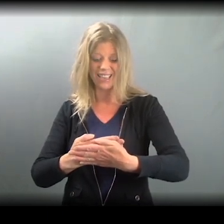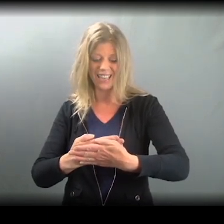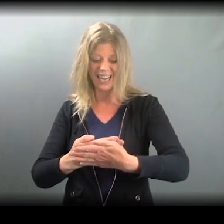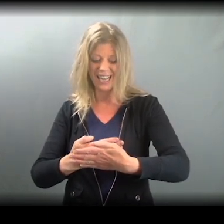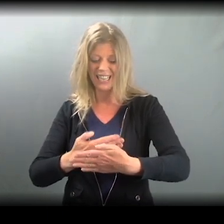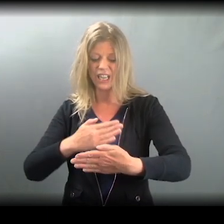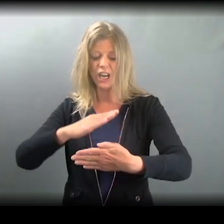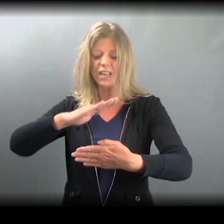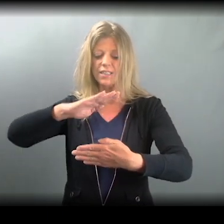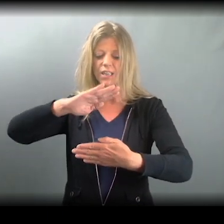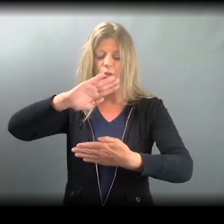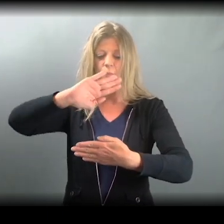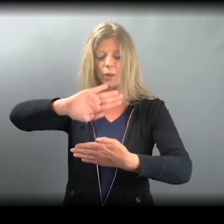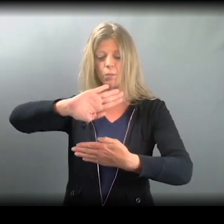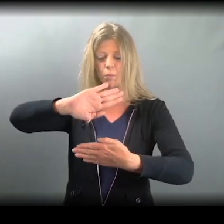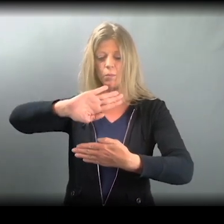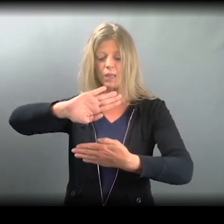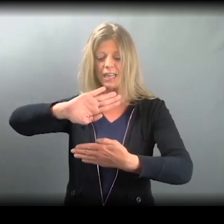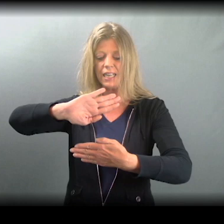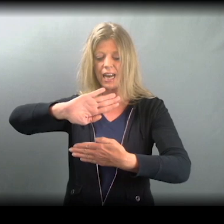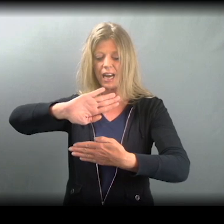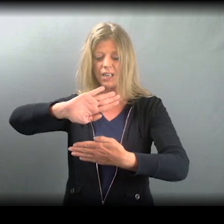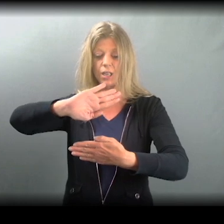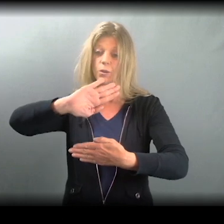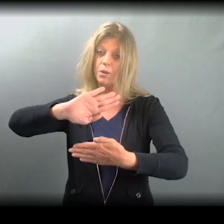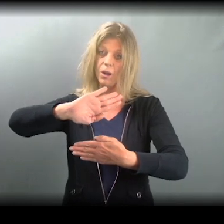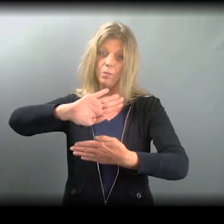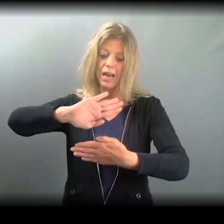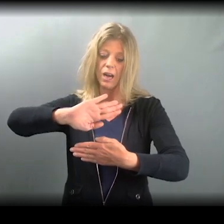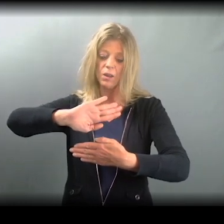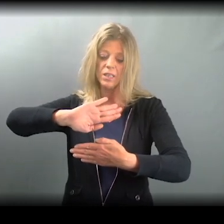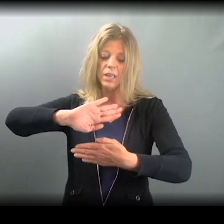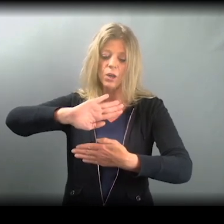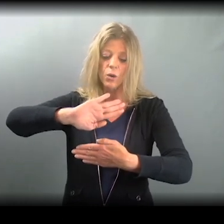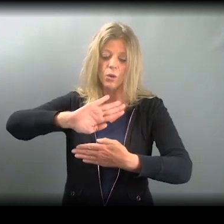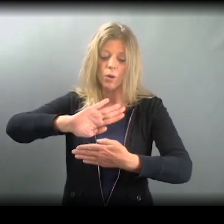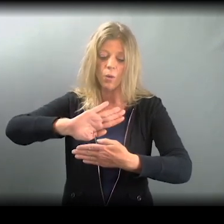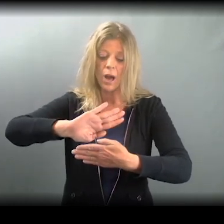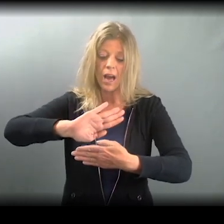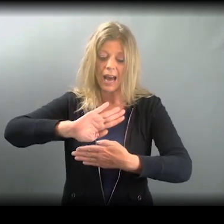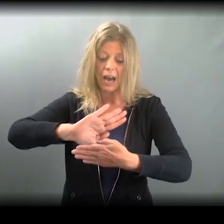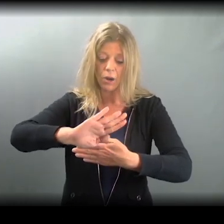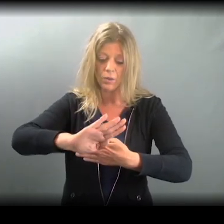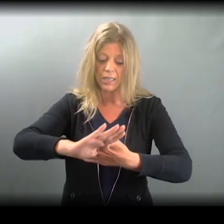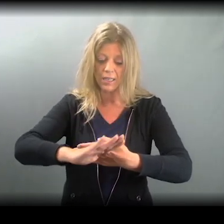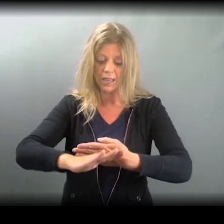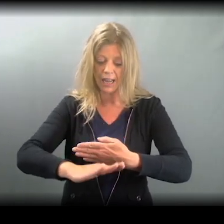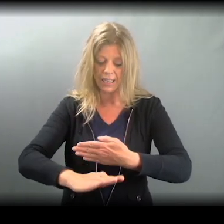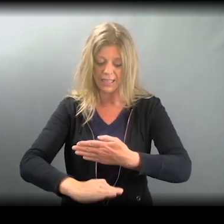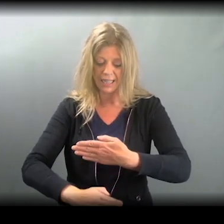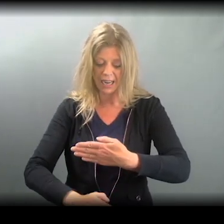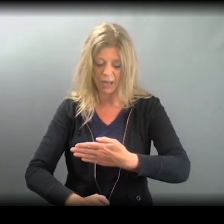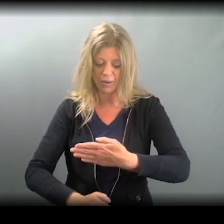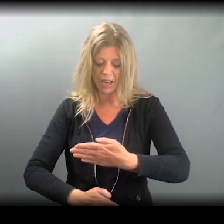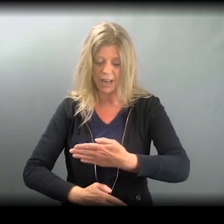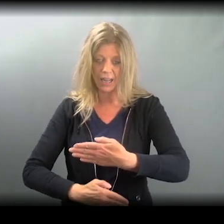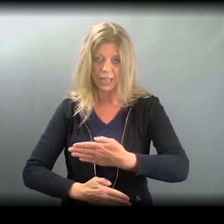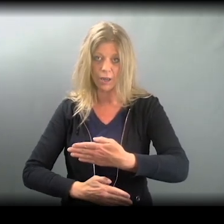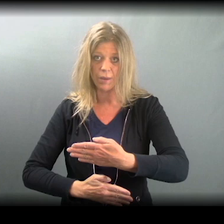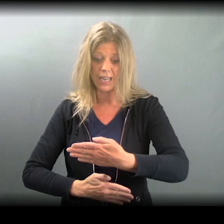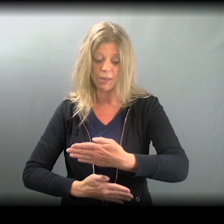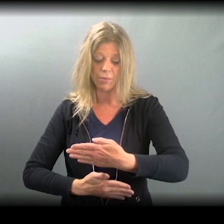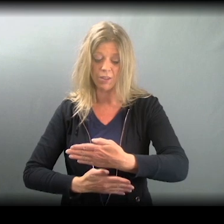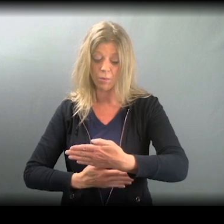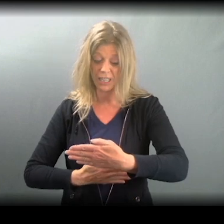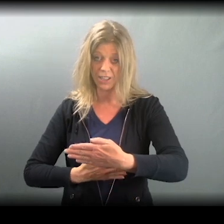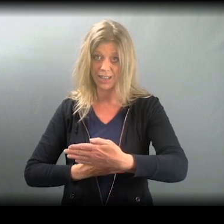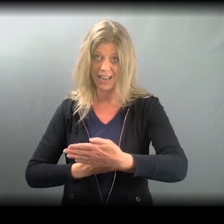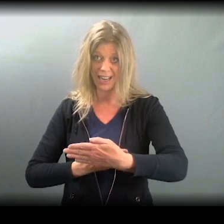at the end. So, lead hand palm out, go out and down and come in between your hand